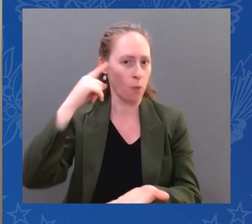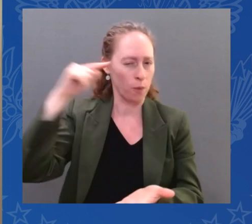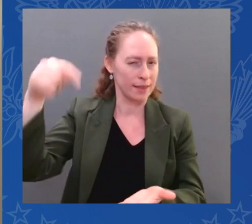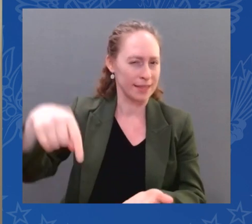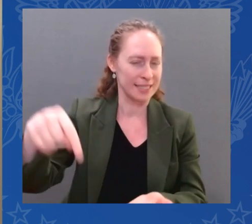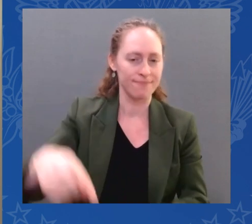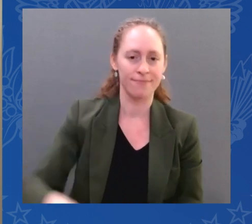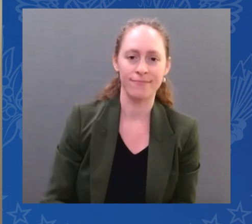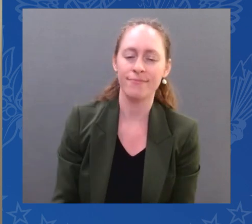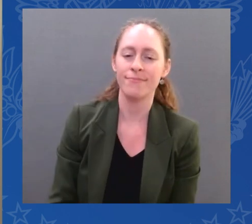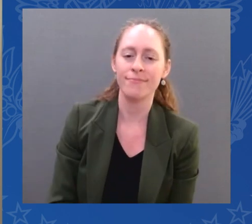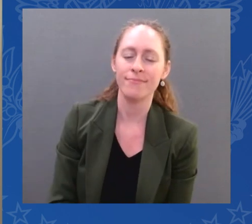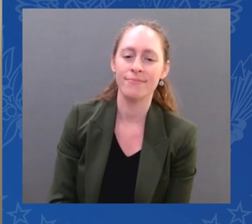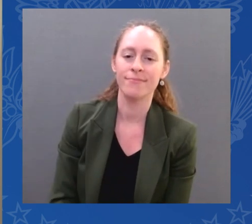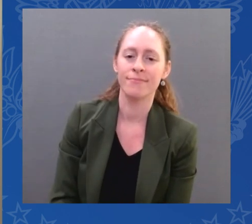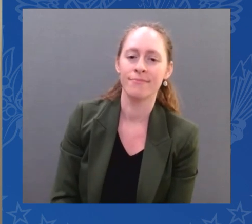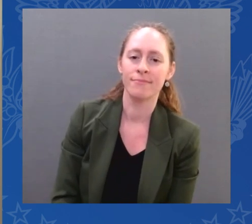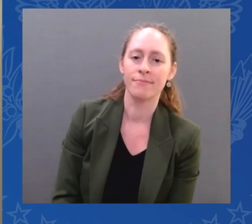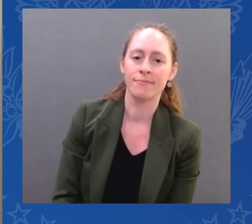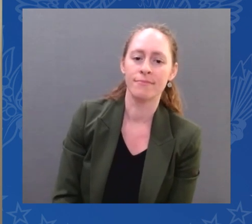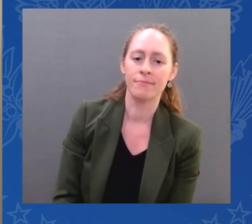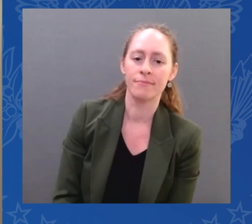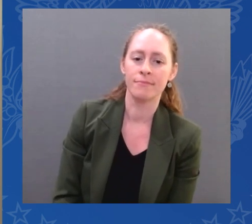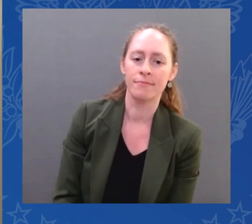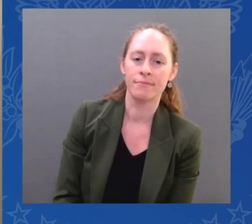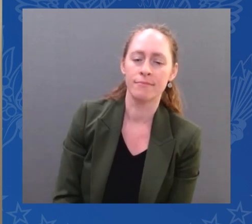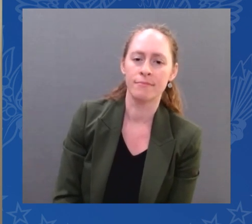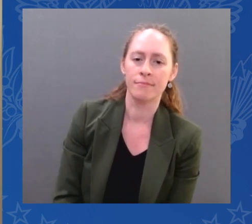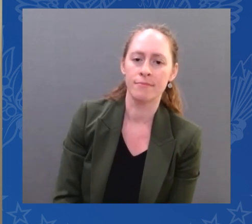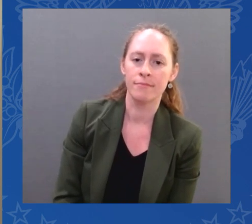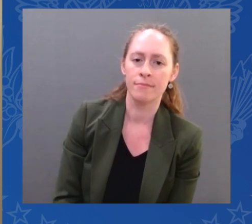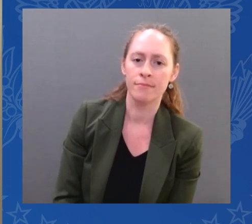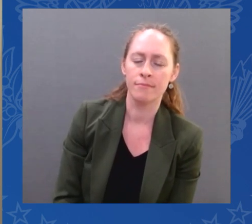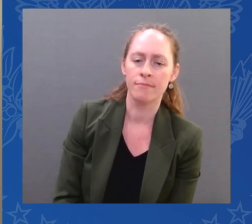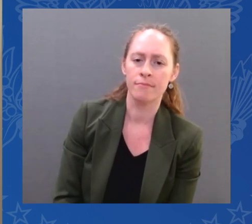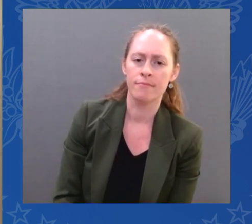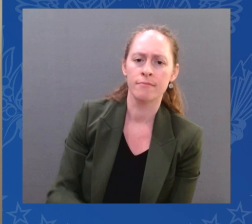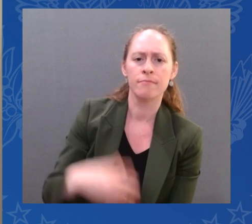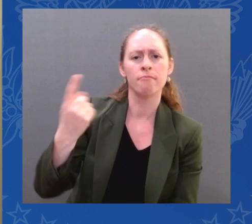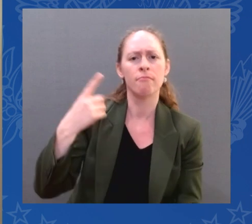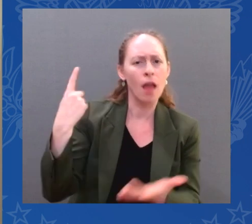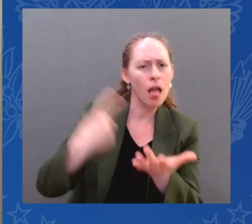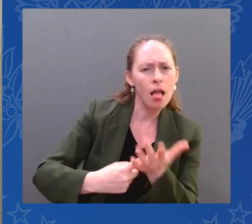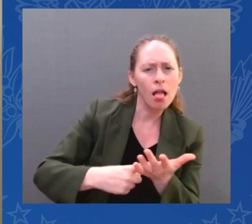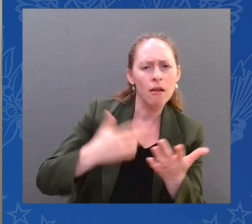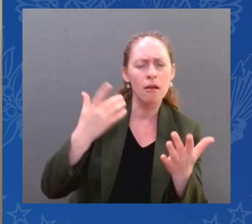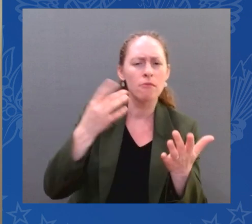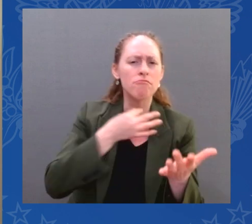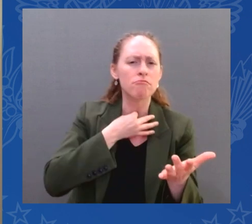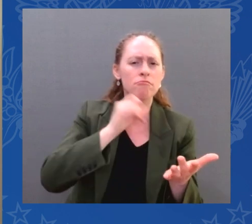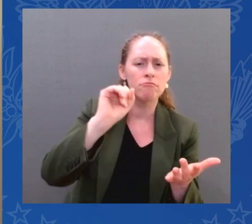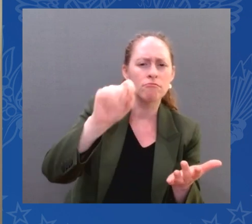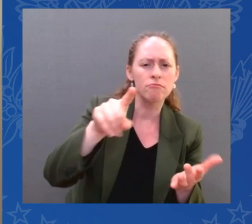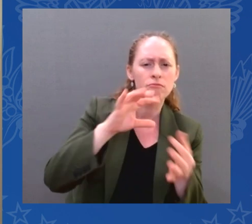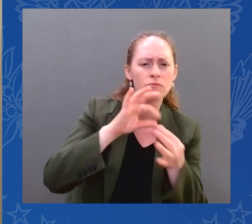for negotiations with Putin. Are you afraid that there is a fracture within this alliance that you've said has been united so far?